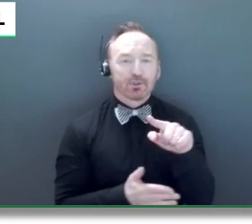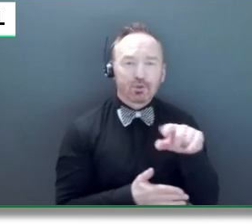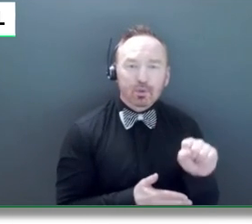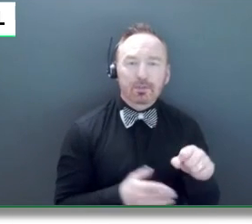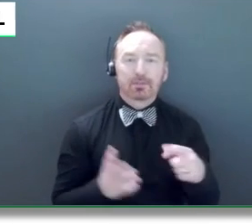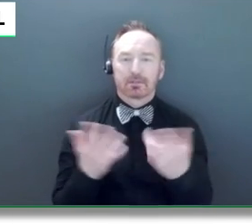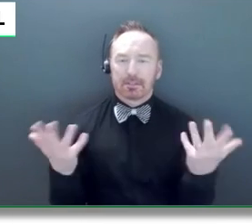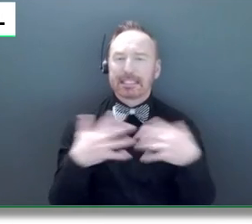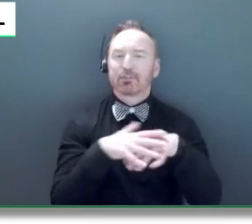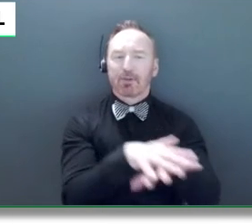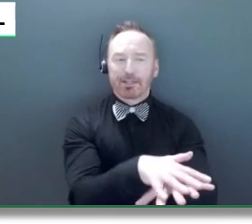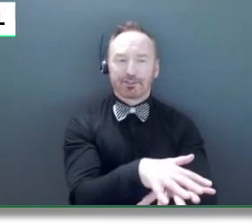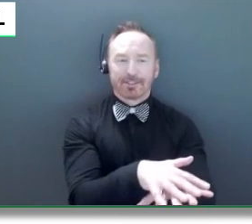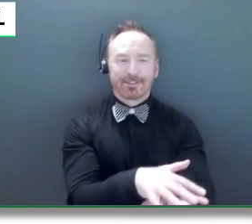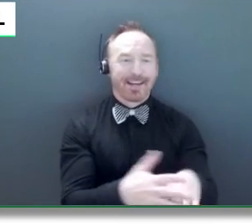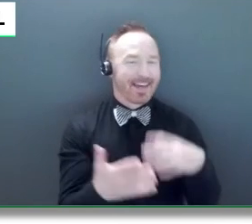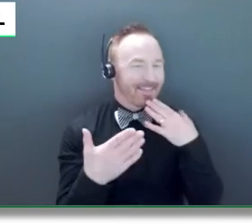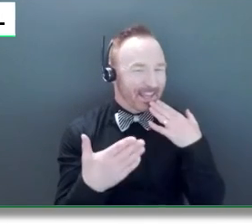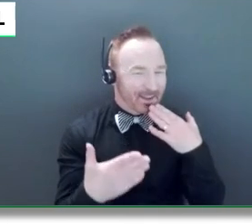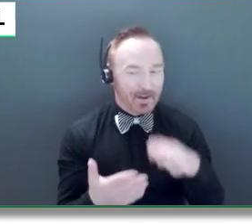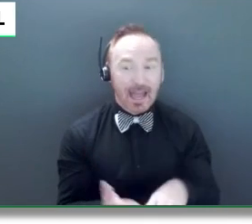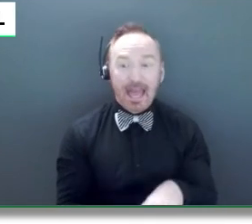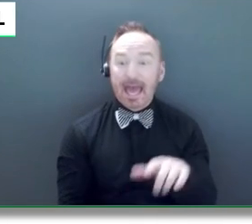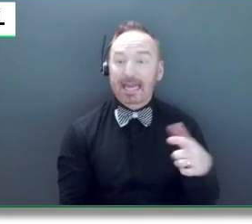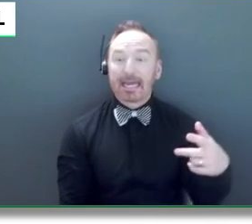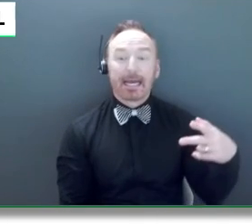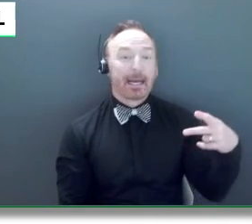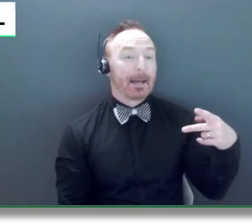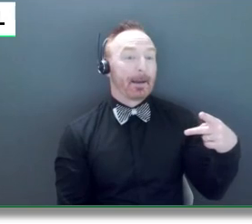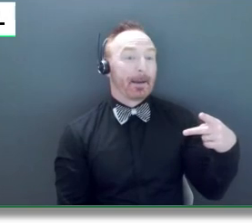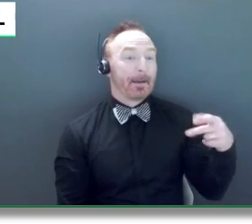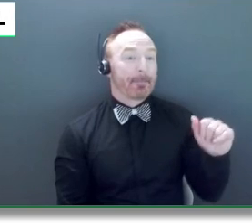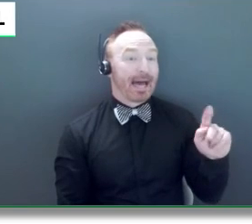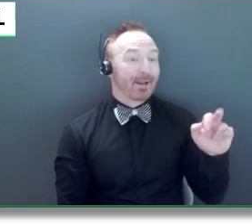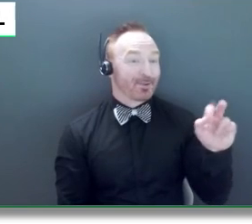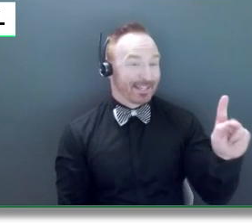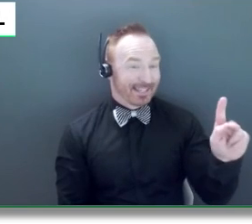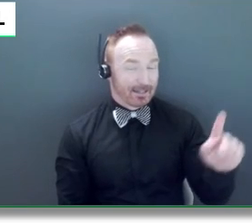And Patrick do you have any examples? Yeah I mean Jamie nailed it with the the